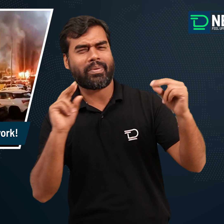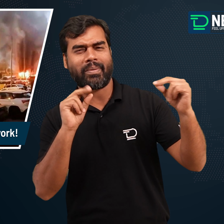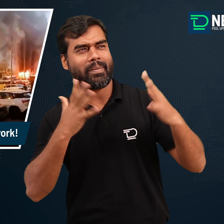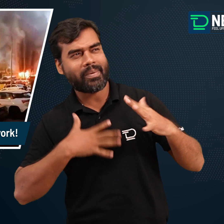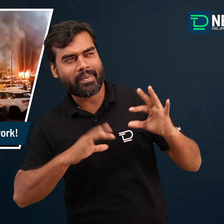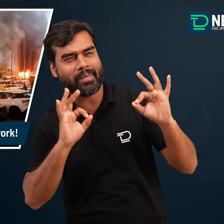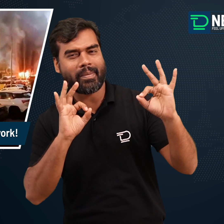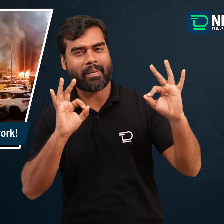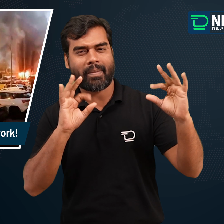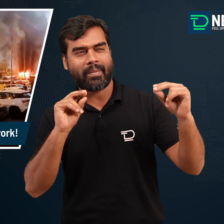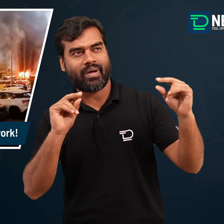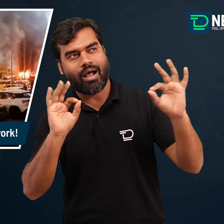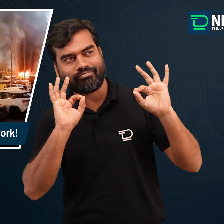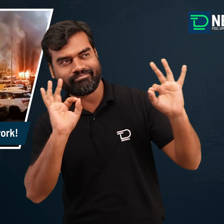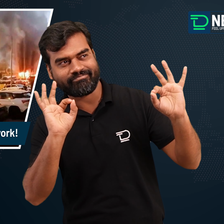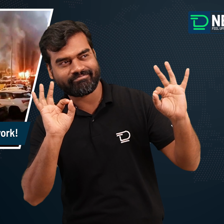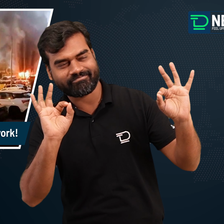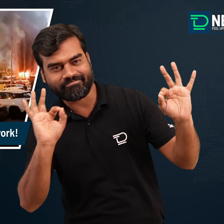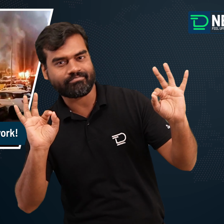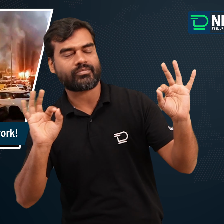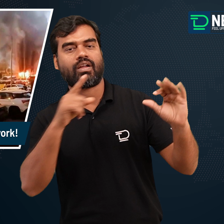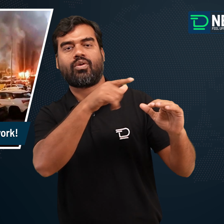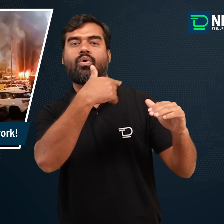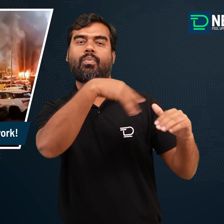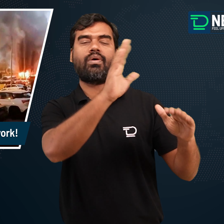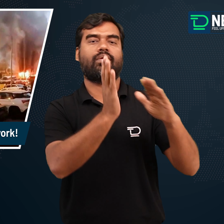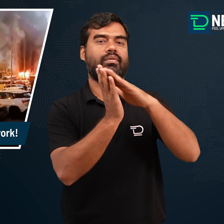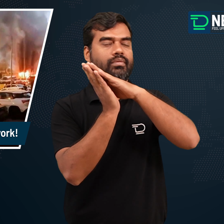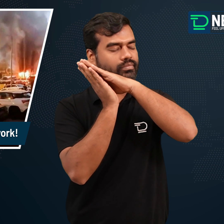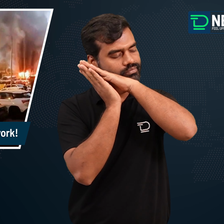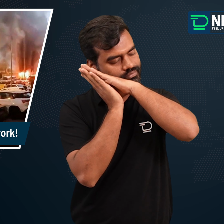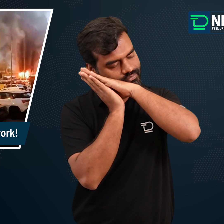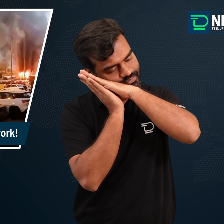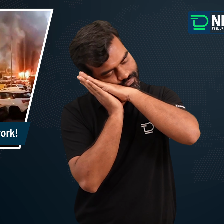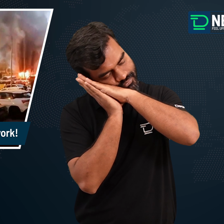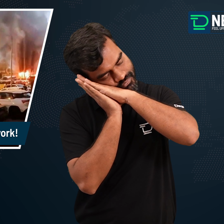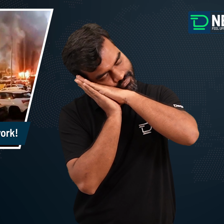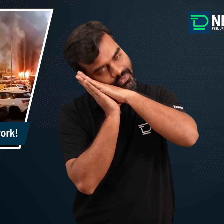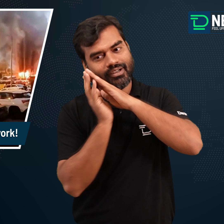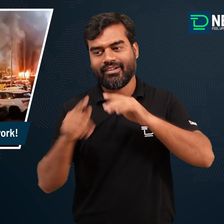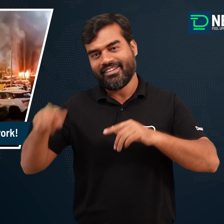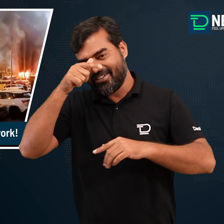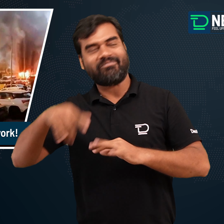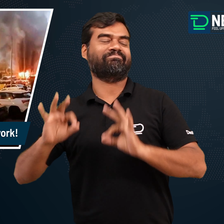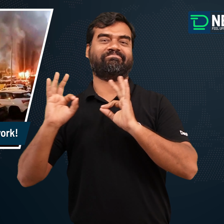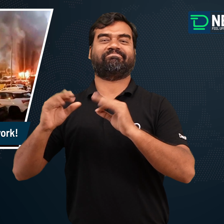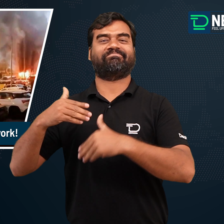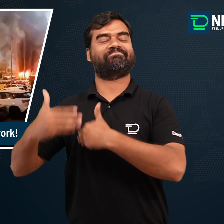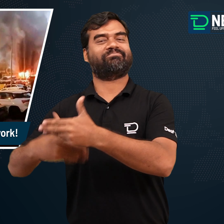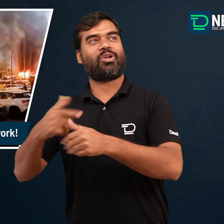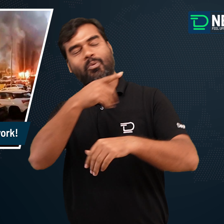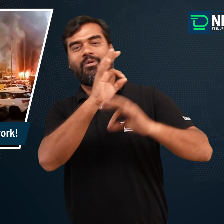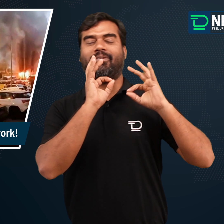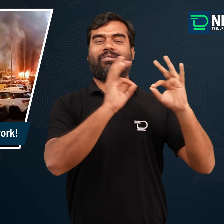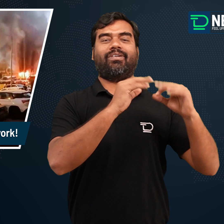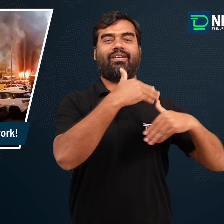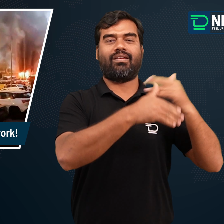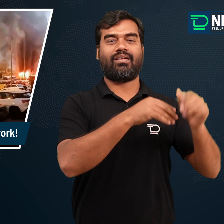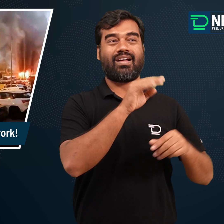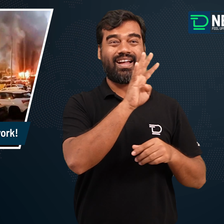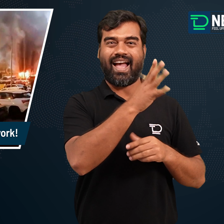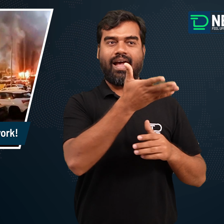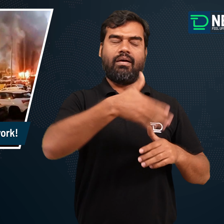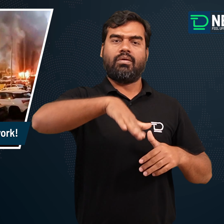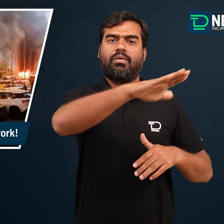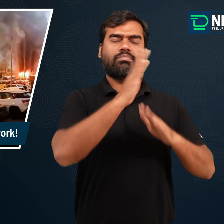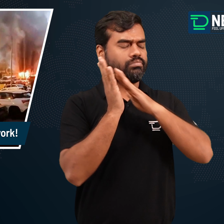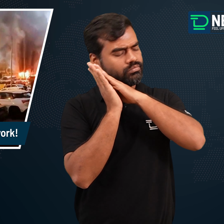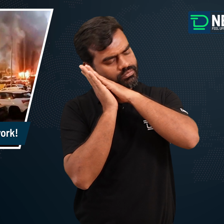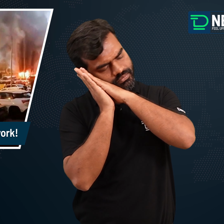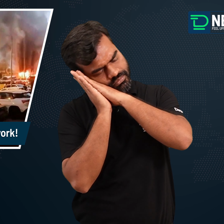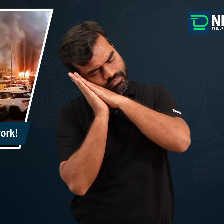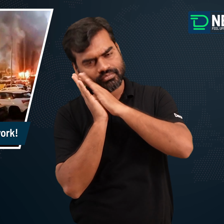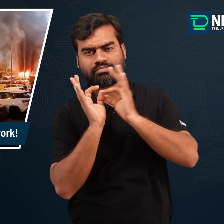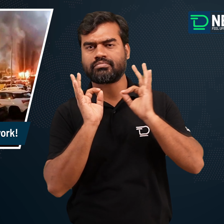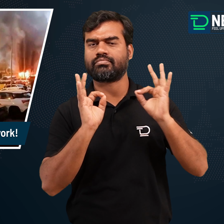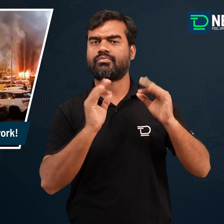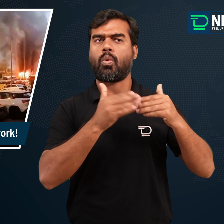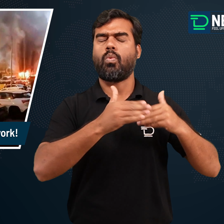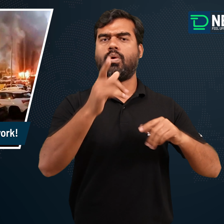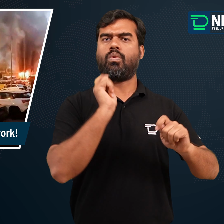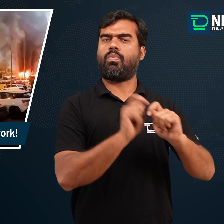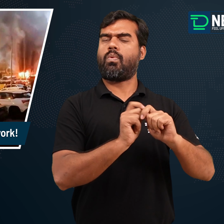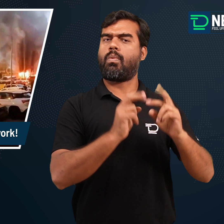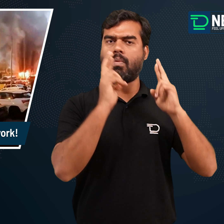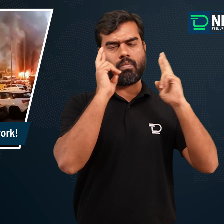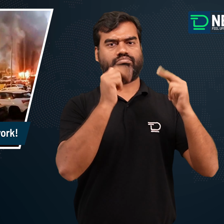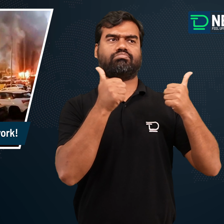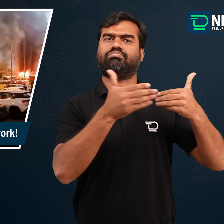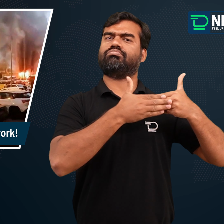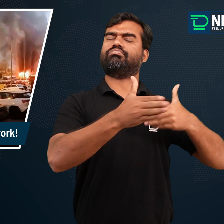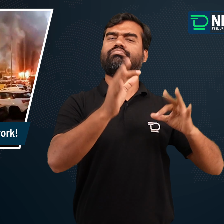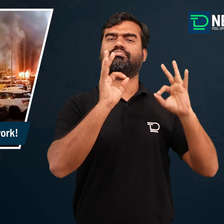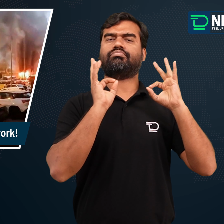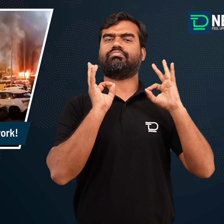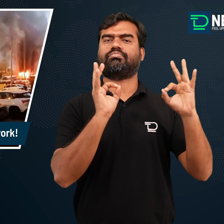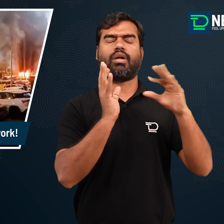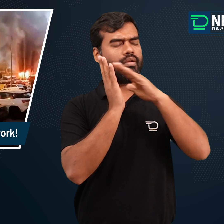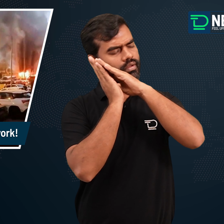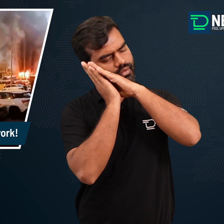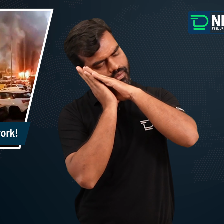sleeping, and hopefully they are about to go to work.